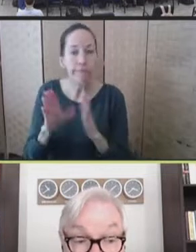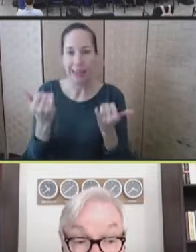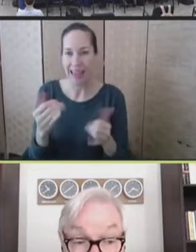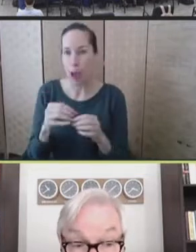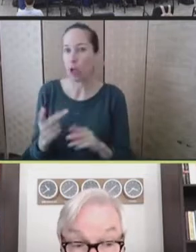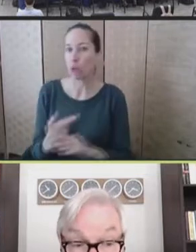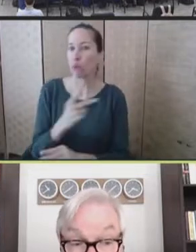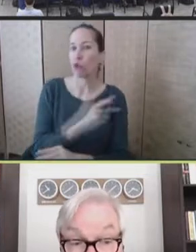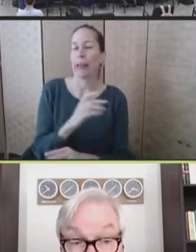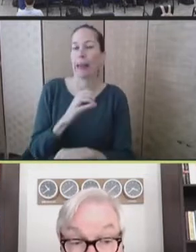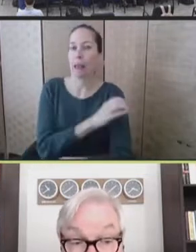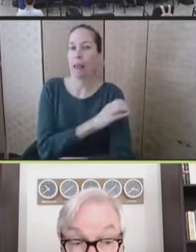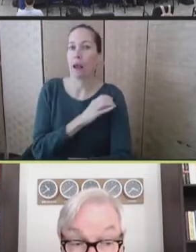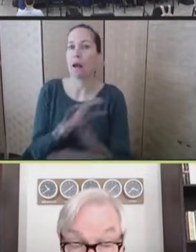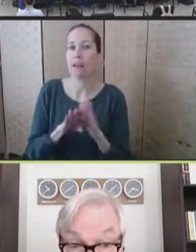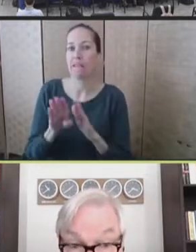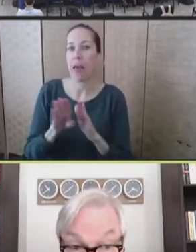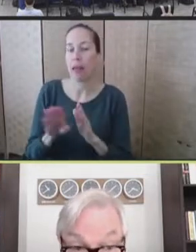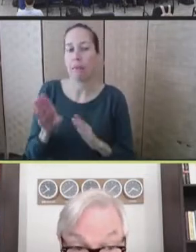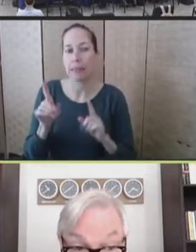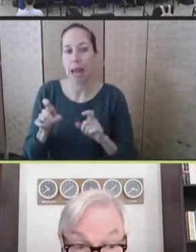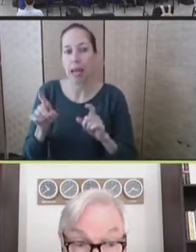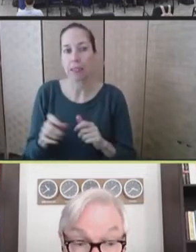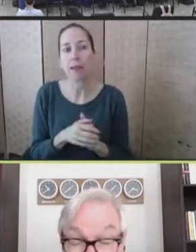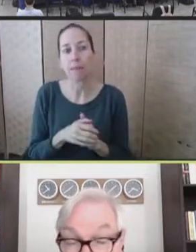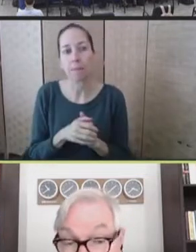It's publicly accessible via the IVR website.